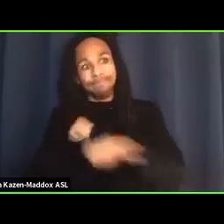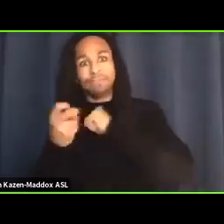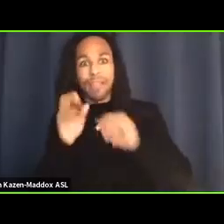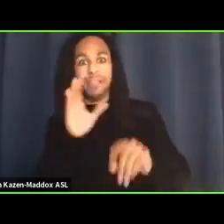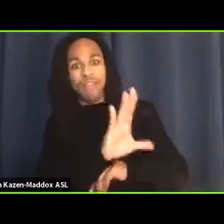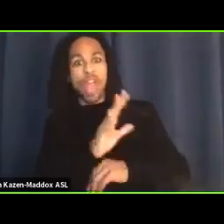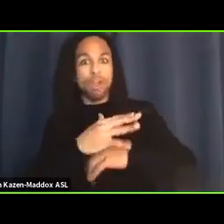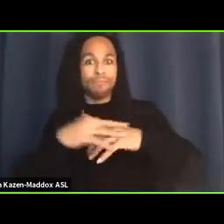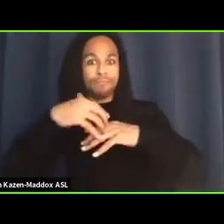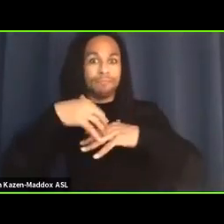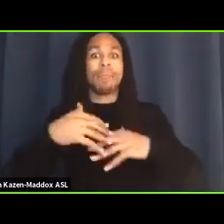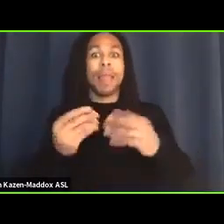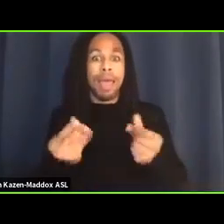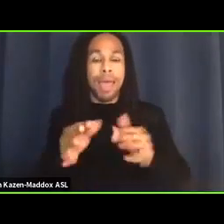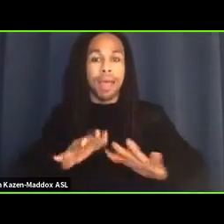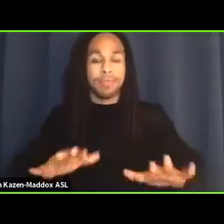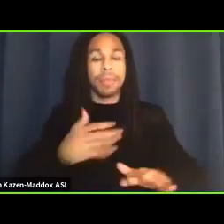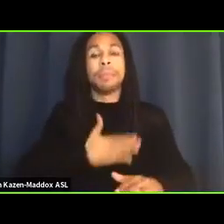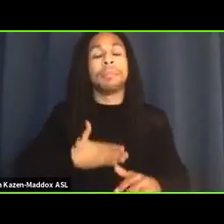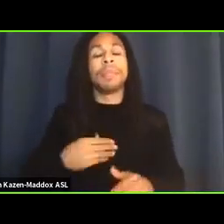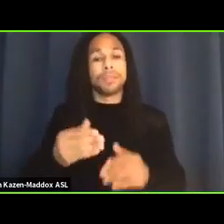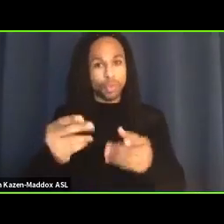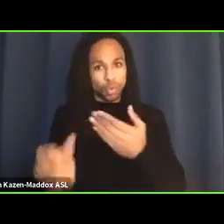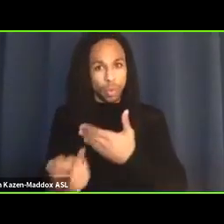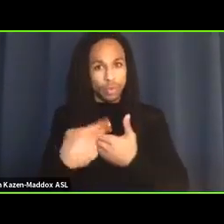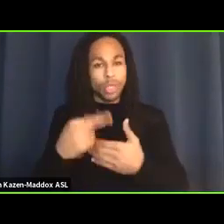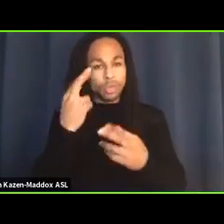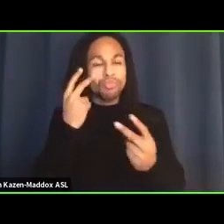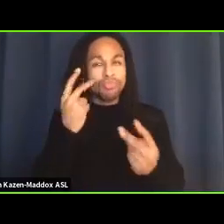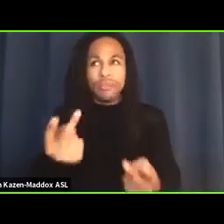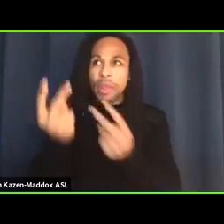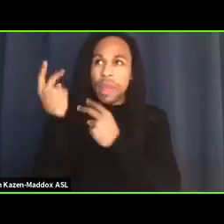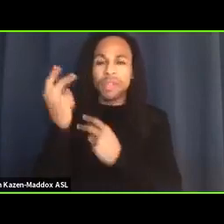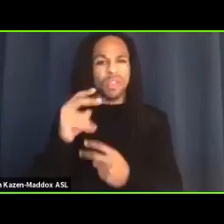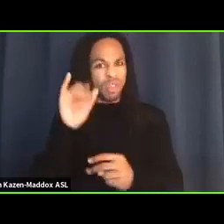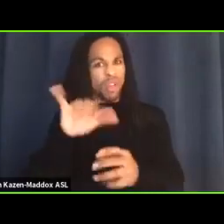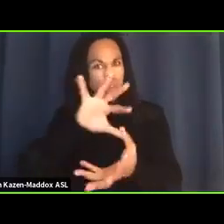rural and indigenous communities worldwide. We acknowledge changing the inequities